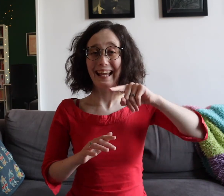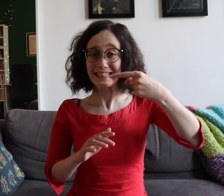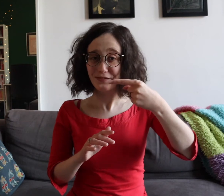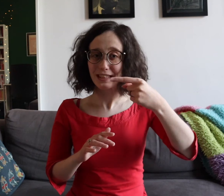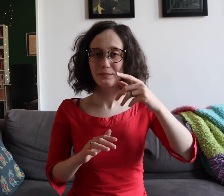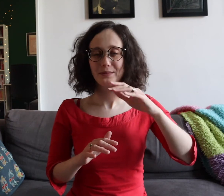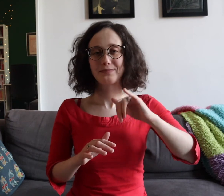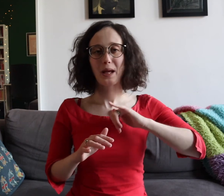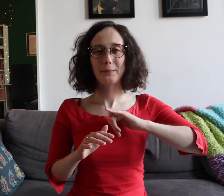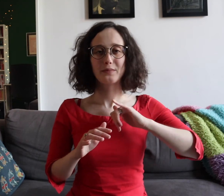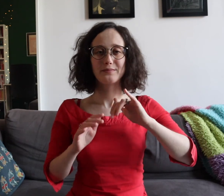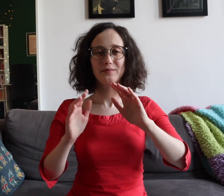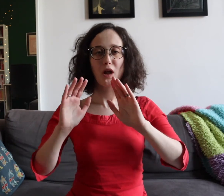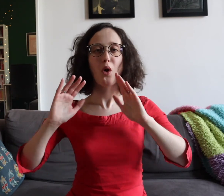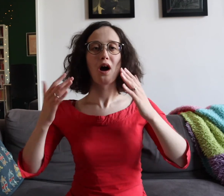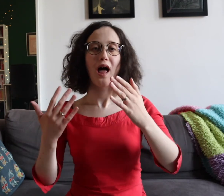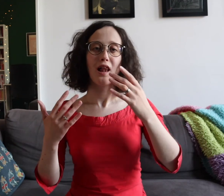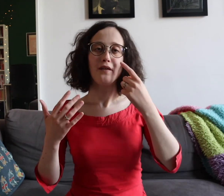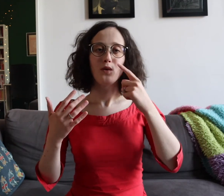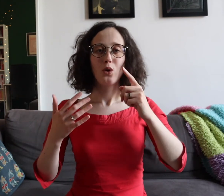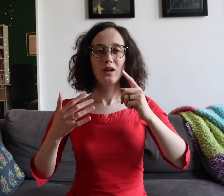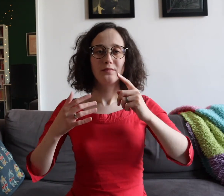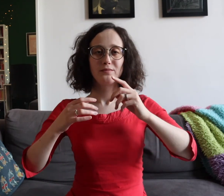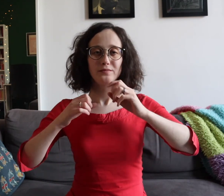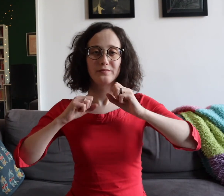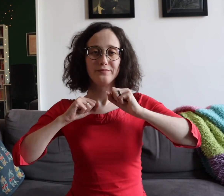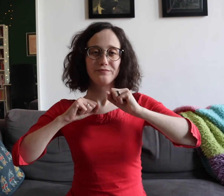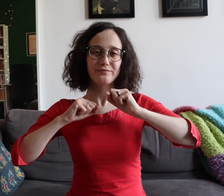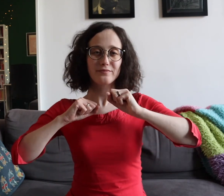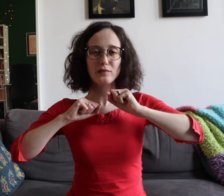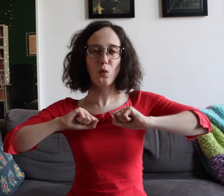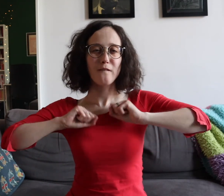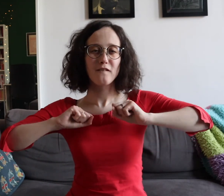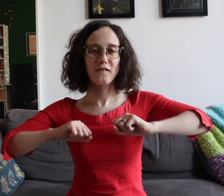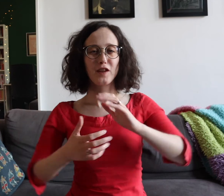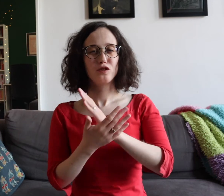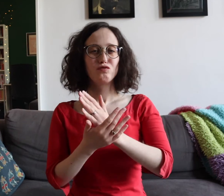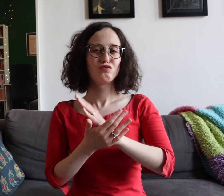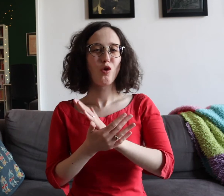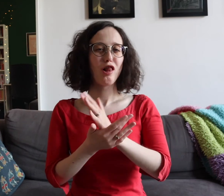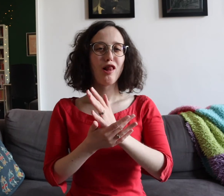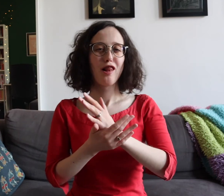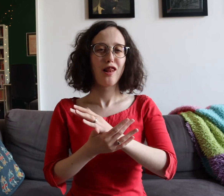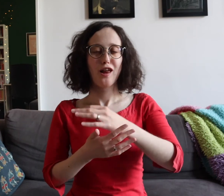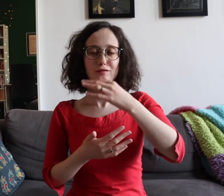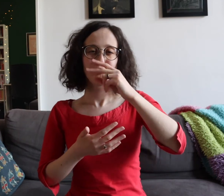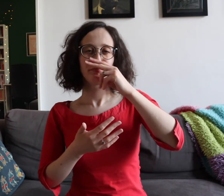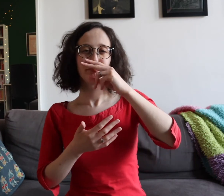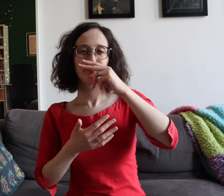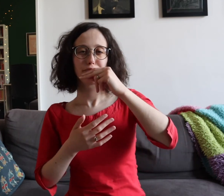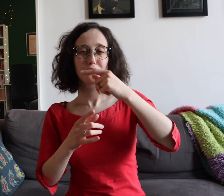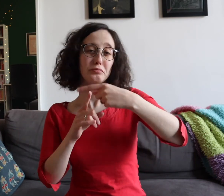On the first floor there is a classroom to practice interpreting spoken and